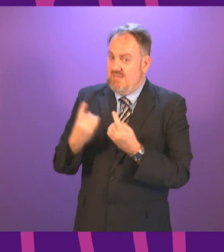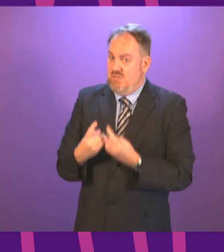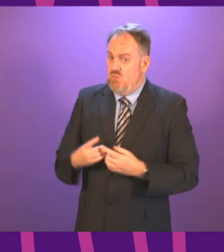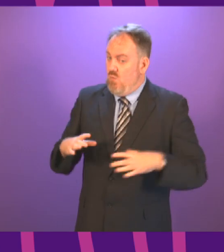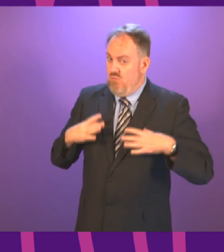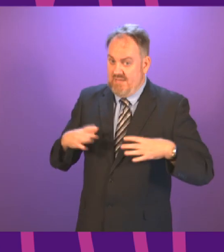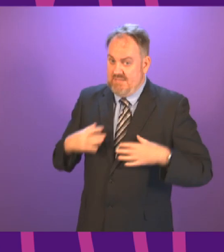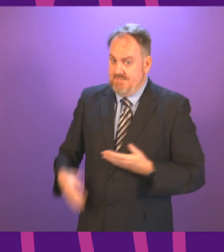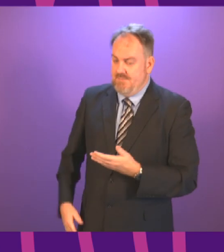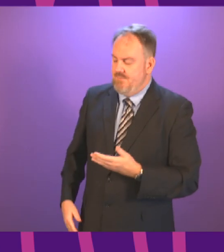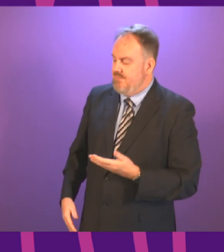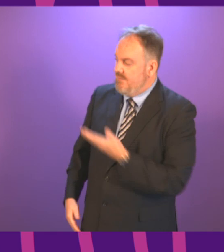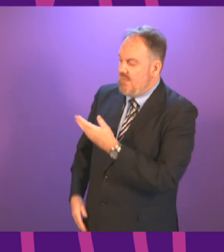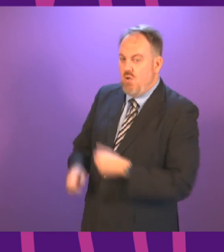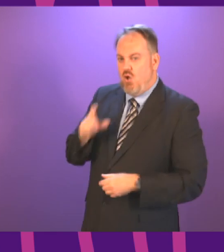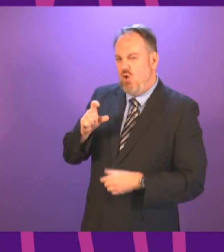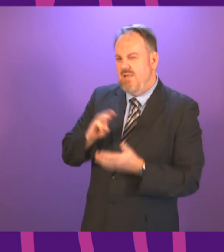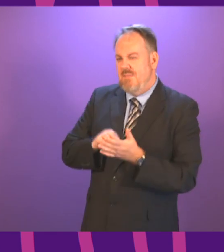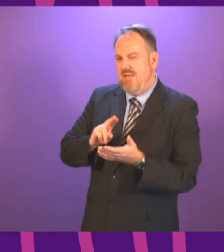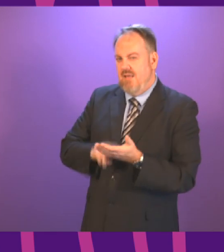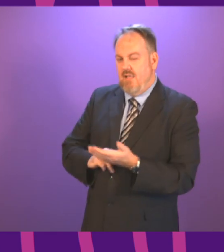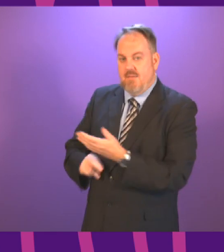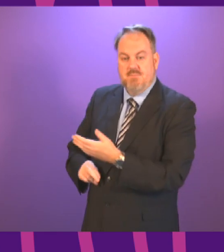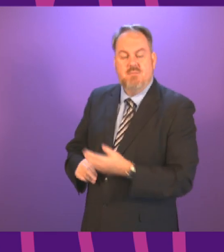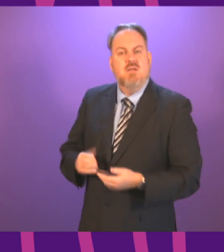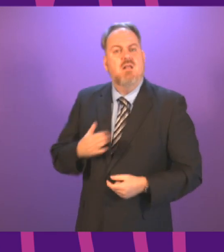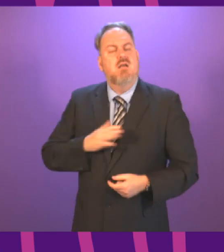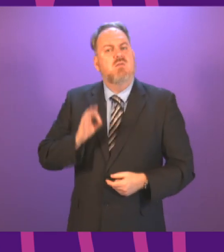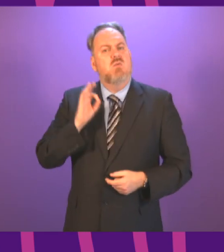7. Pauline McNeill (Glasgow) (Lab): To ask the First Minister what action the